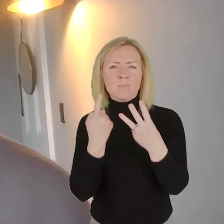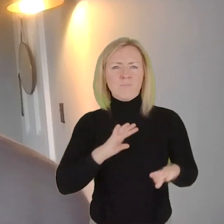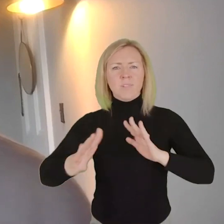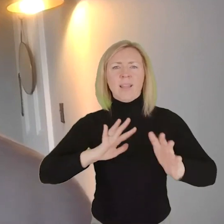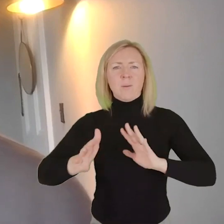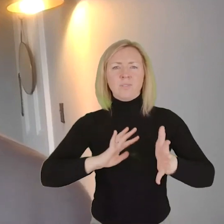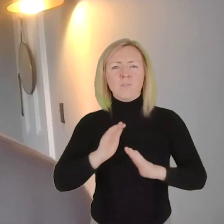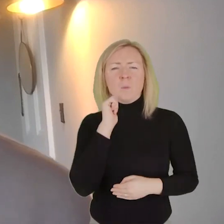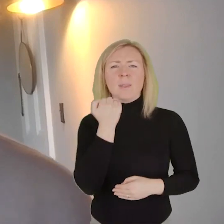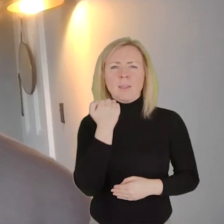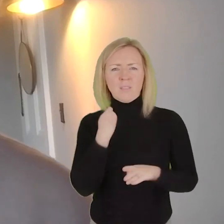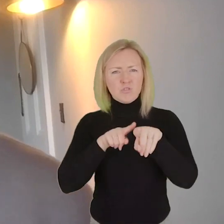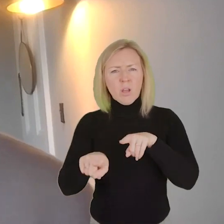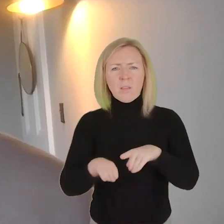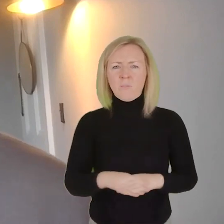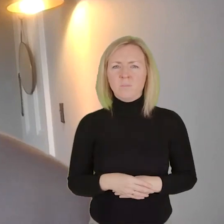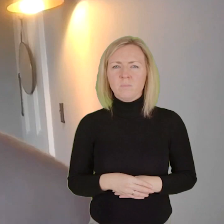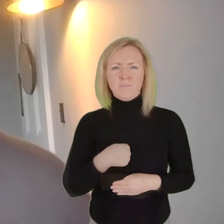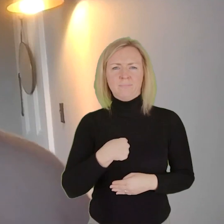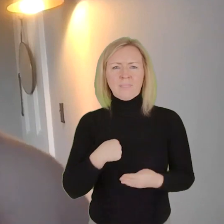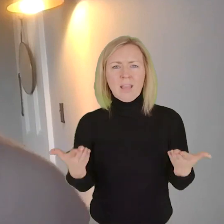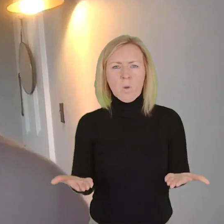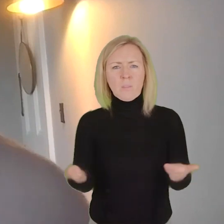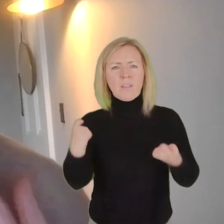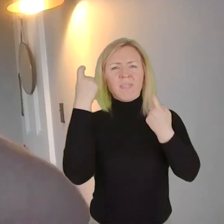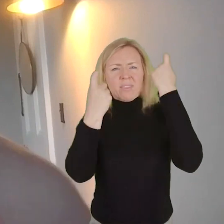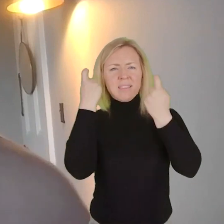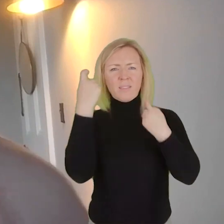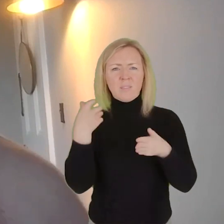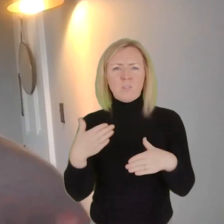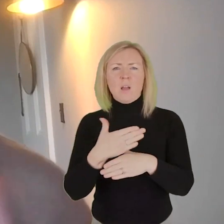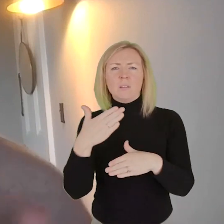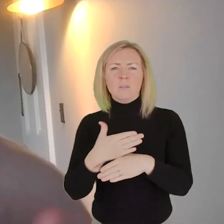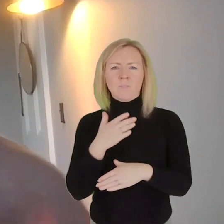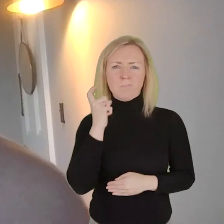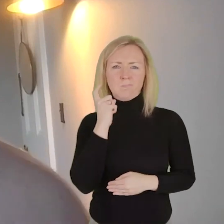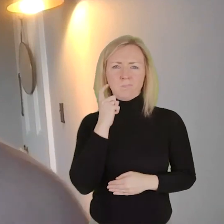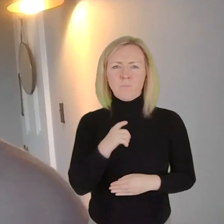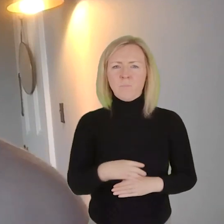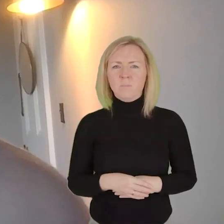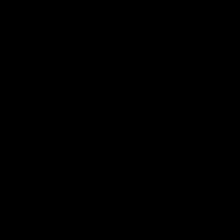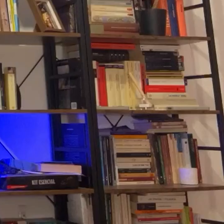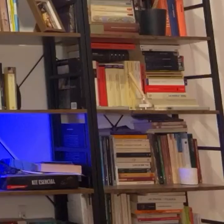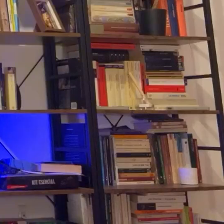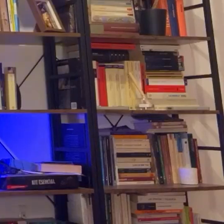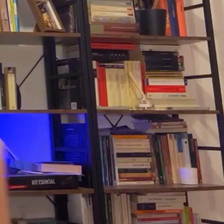I think the size of the test that it looked like a few years ago, it's not as big as it looks like now. Yeah.